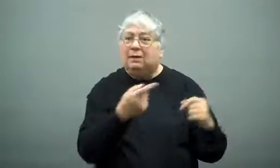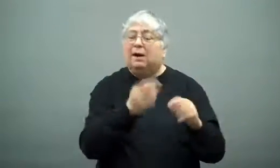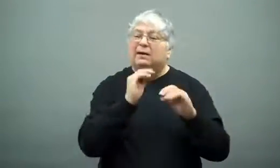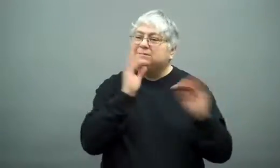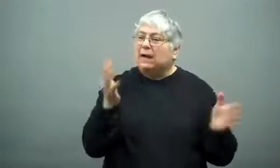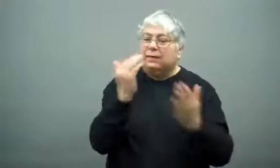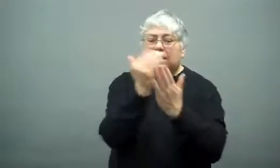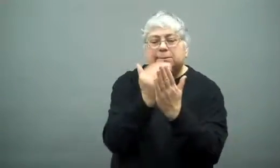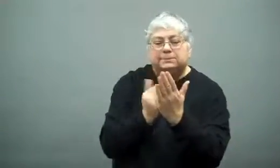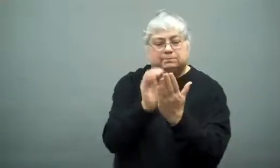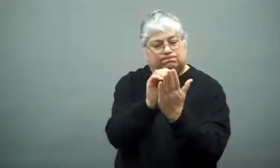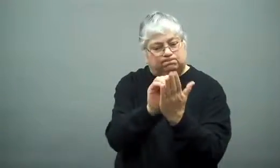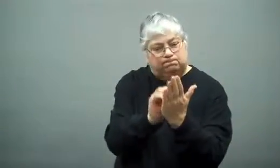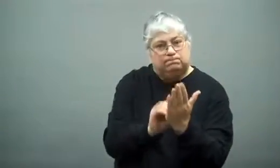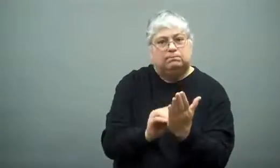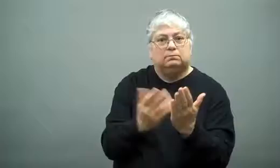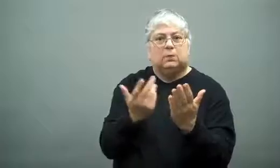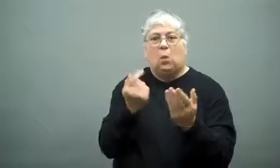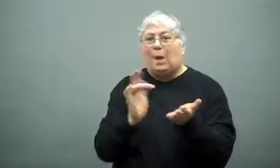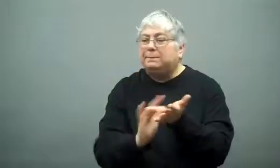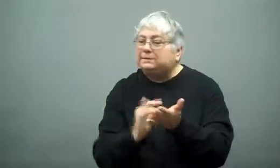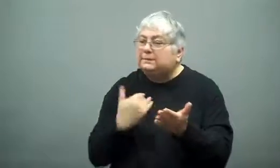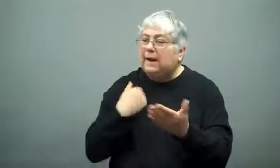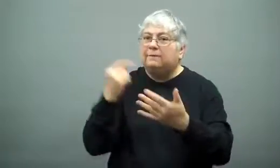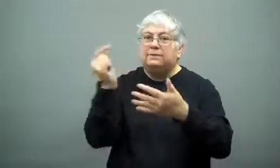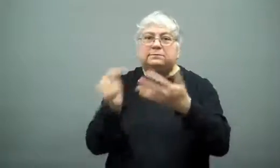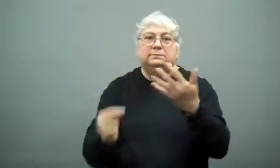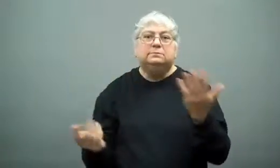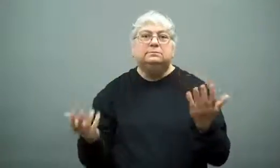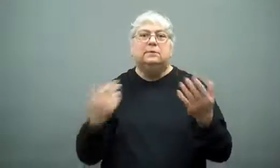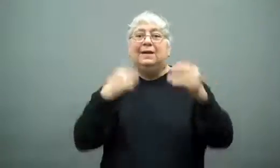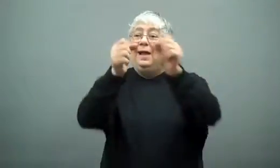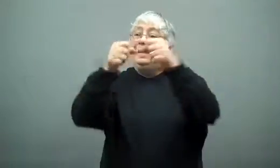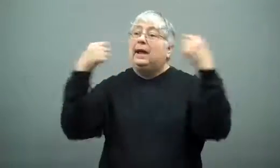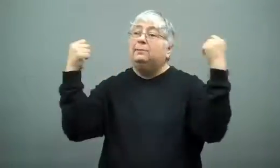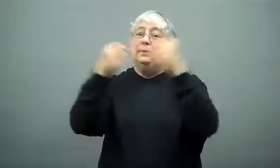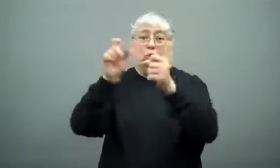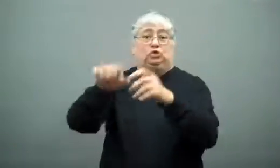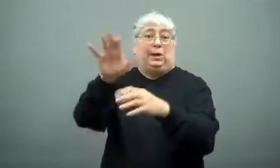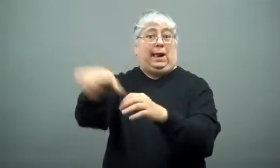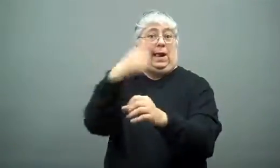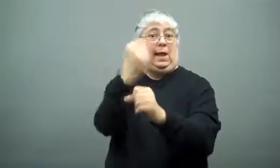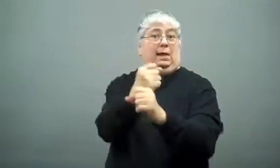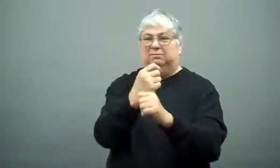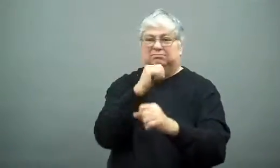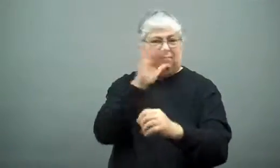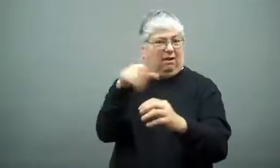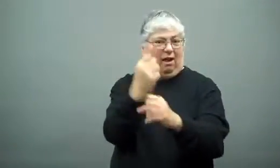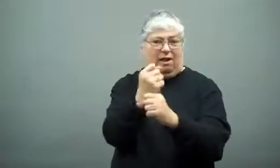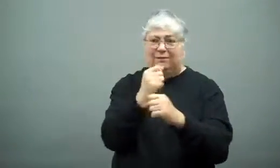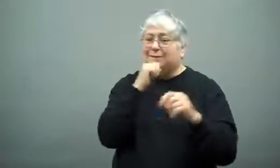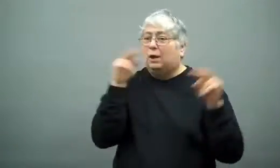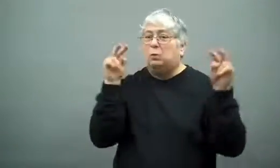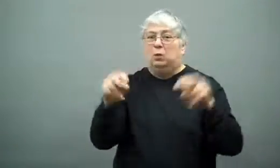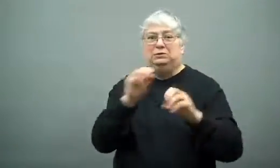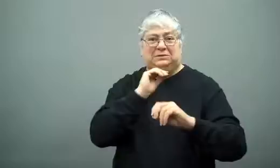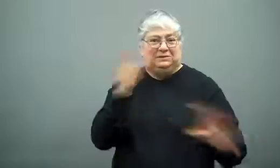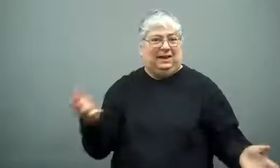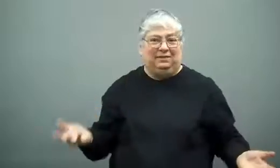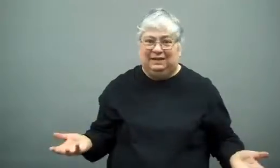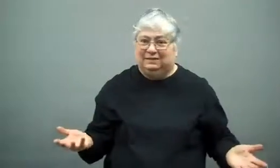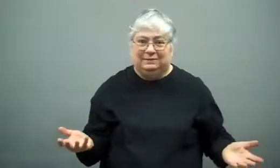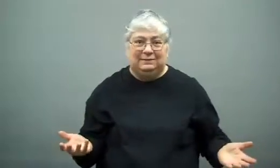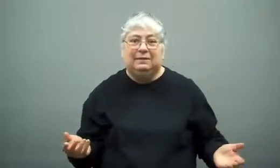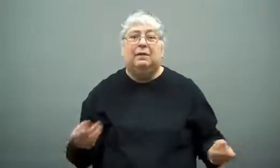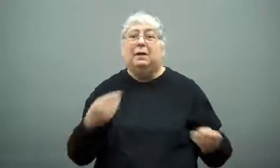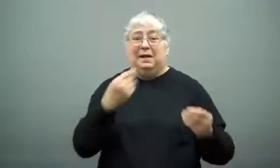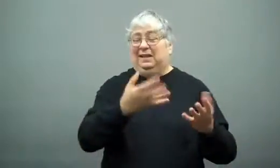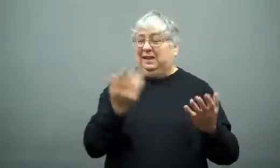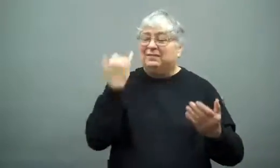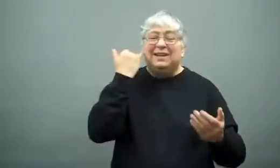No records were kept of what medications were on hand.